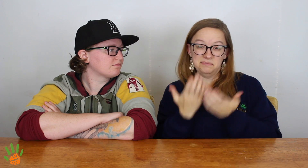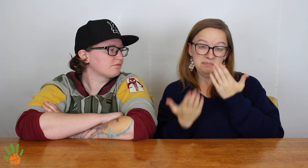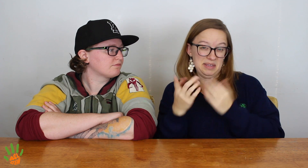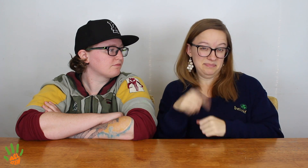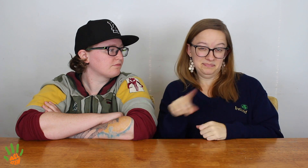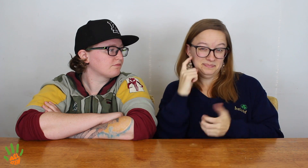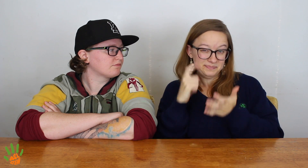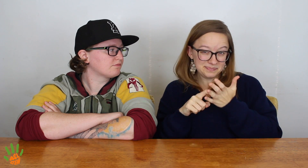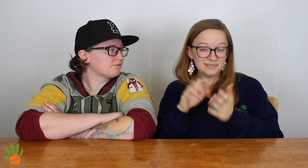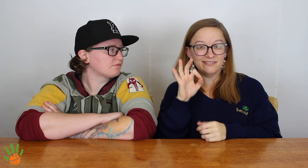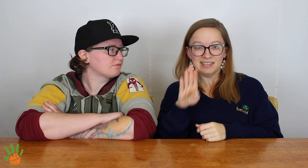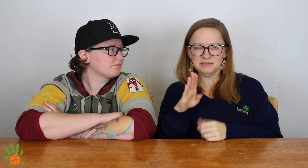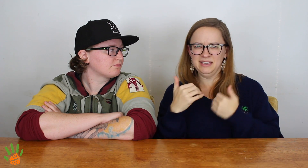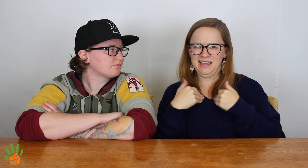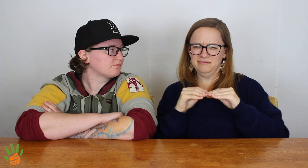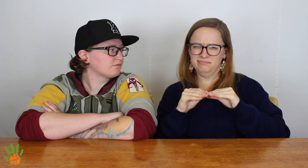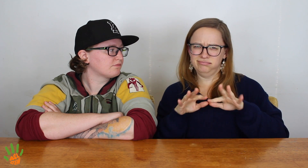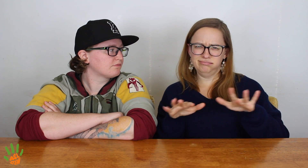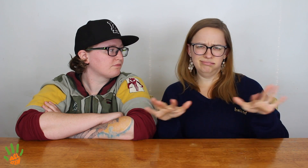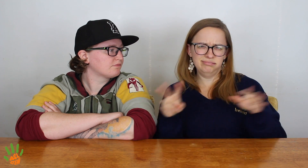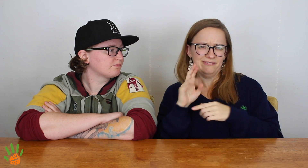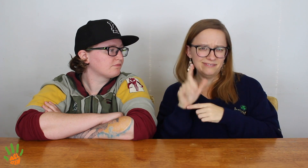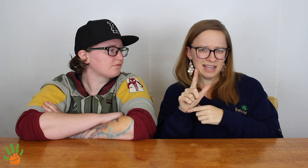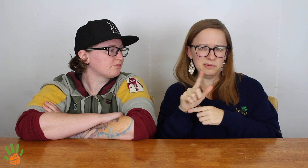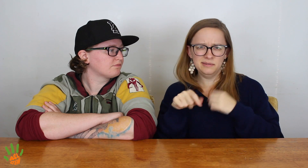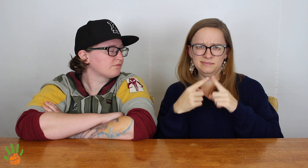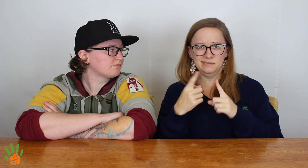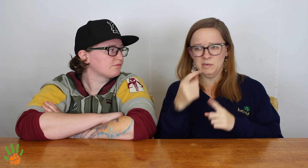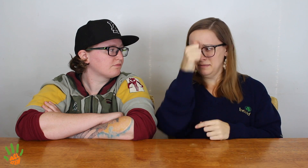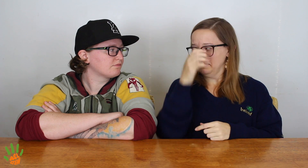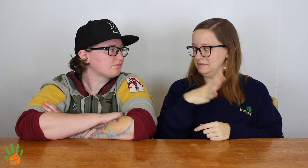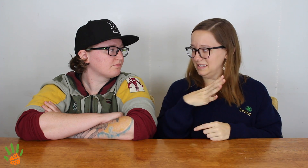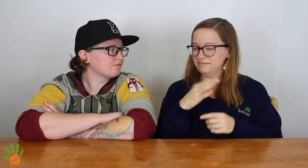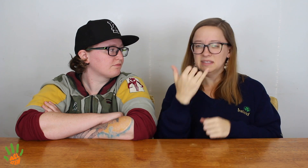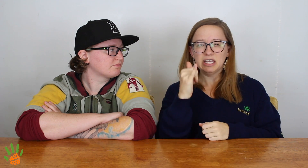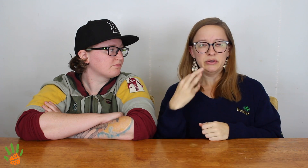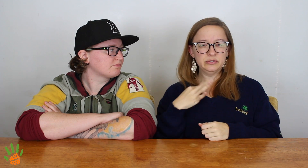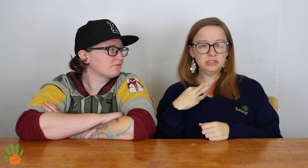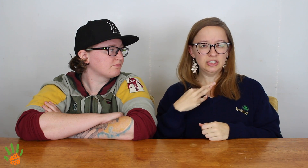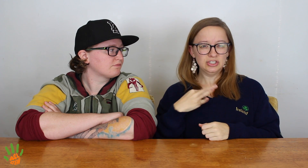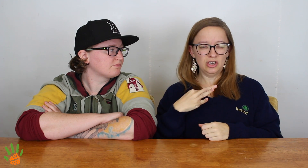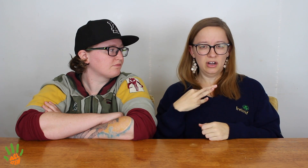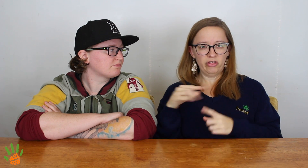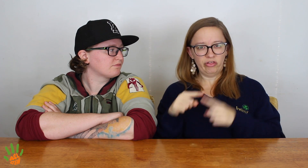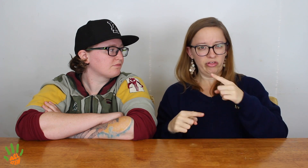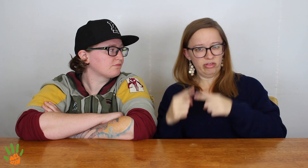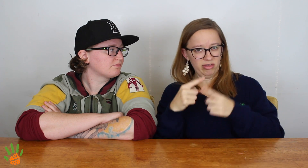Recently you might have noticed on Facebook, it went viral about one man in a yellow shirt